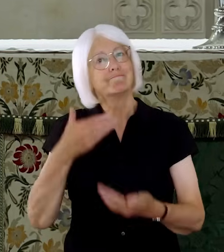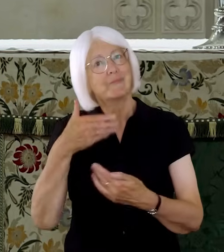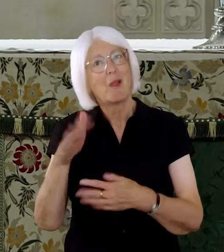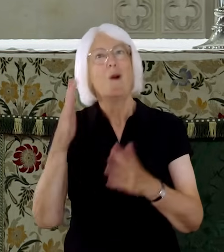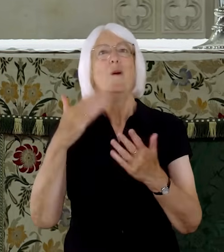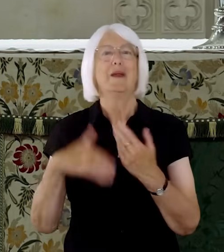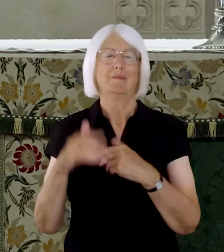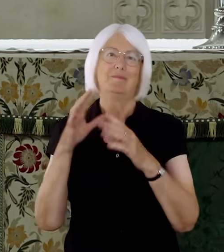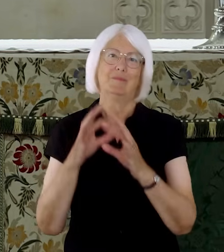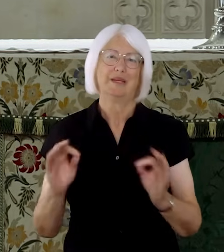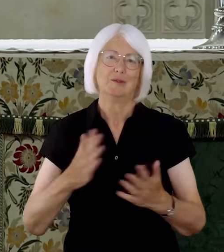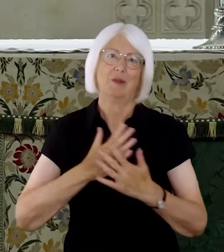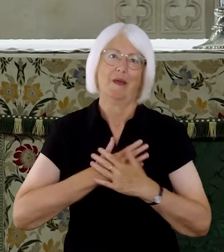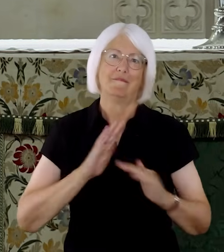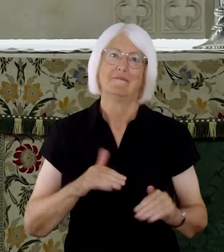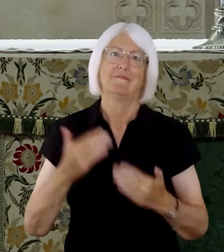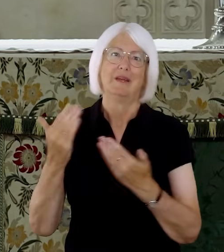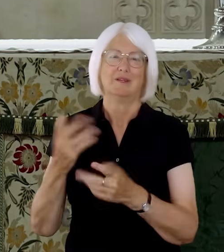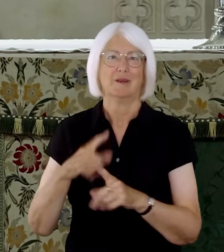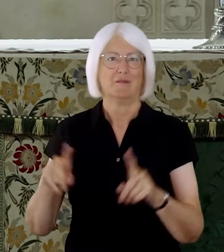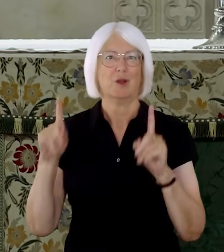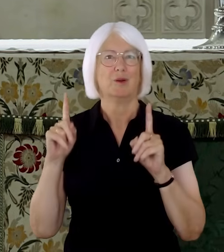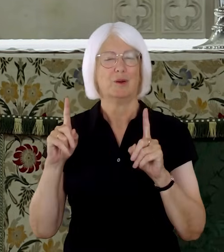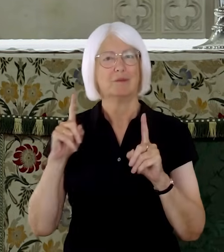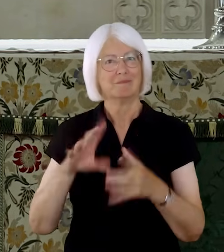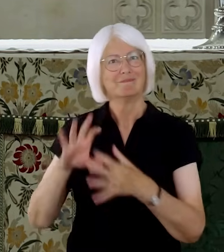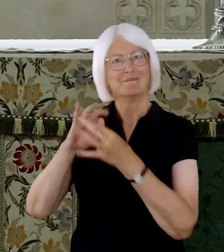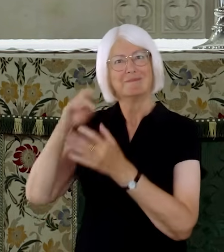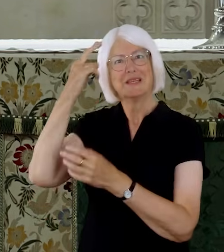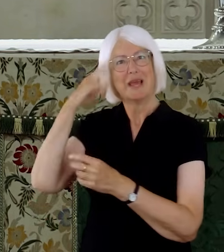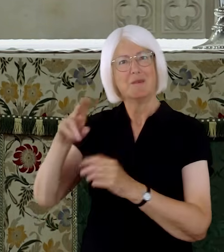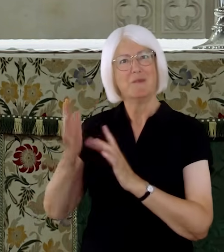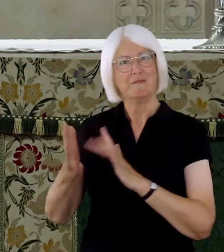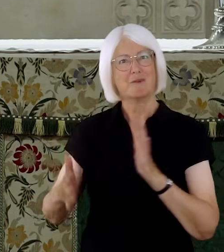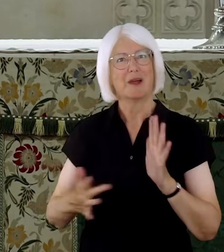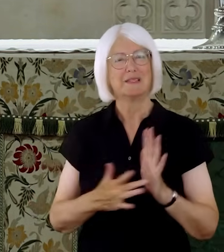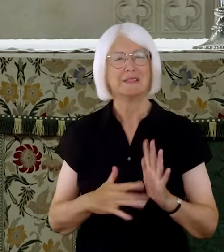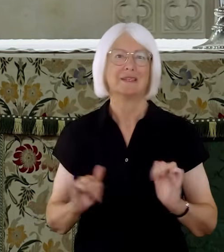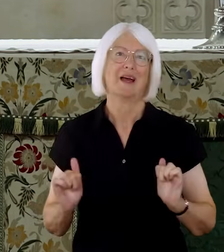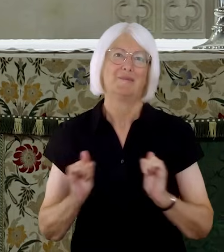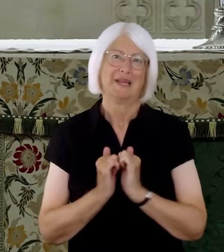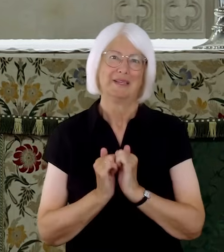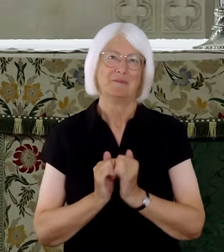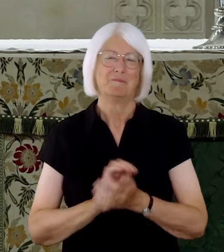Go in peace to love and serve the Lord in the name of Christ. Amen.